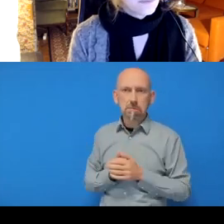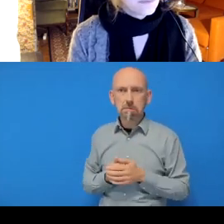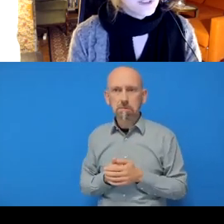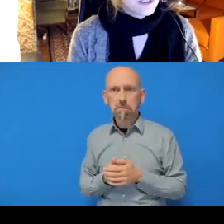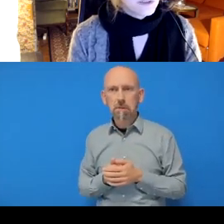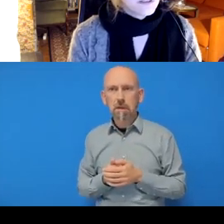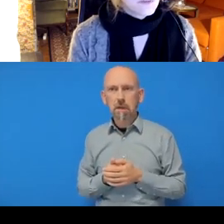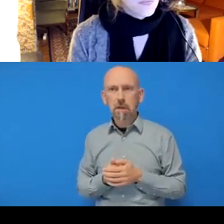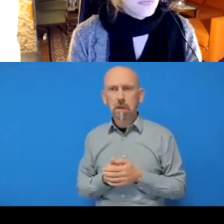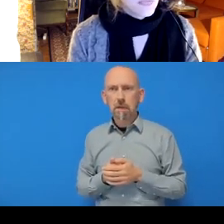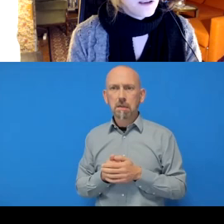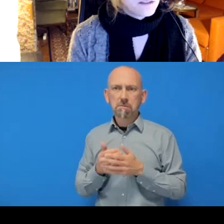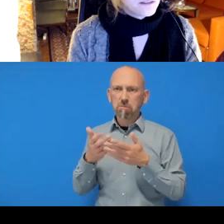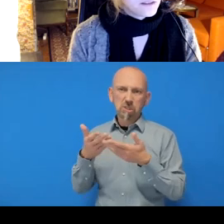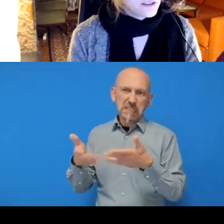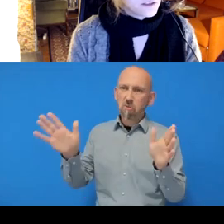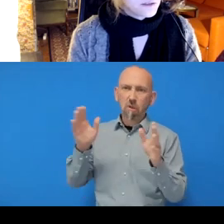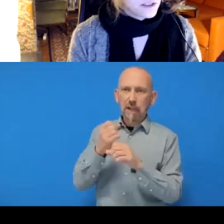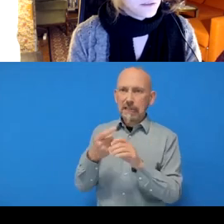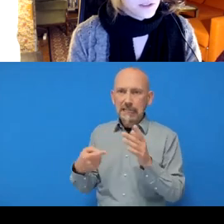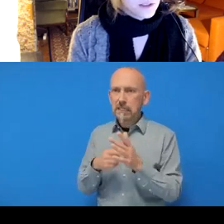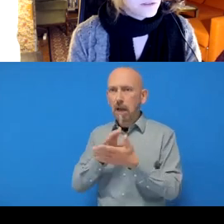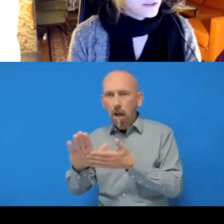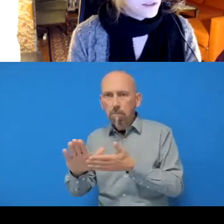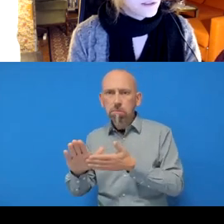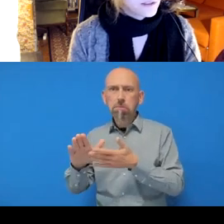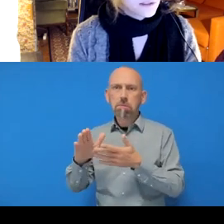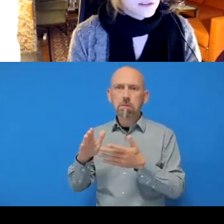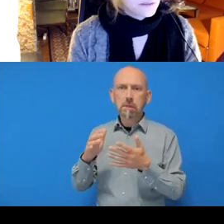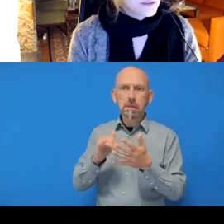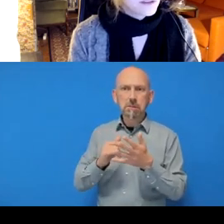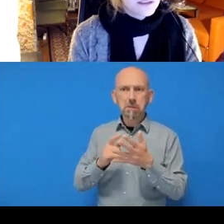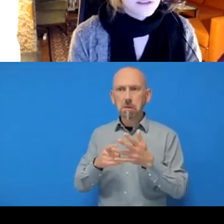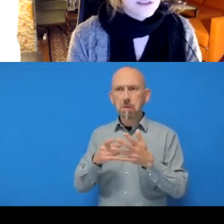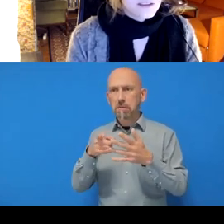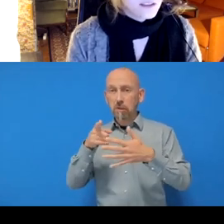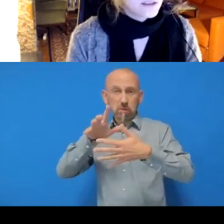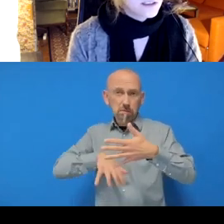GitHub in general. And these links should all work if you have the slides. I could put the link to the slides again in the chat [https://freyawatkins.github.io/r-ladies-cov_github]